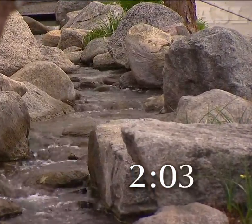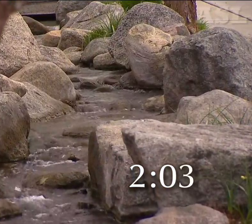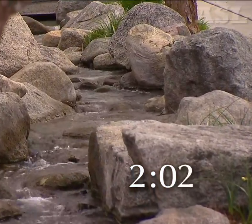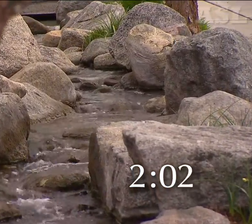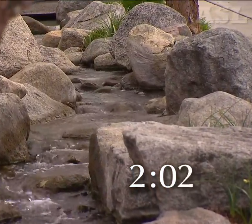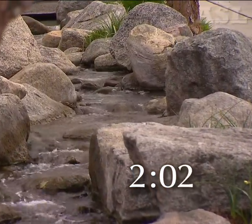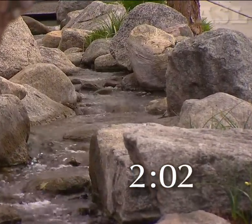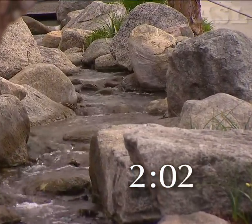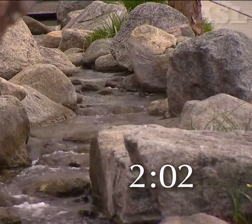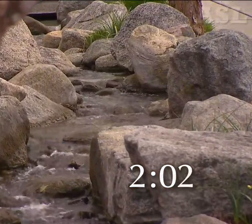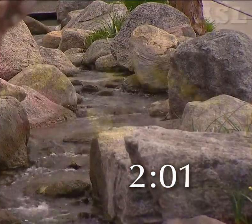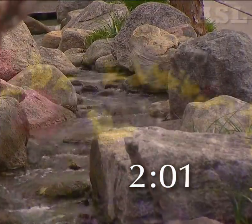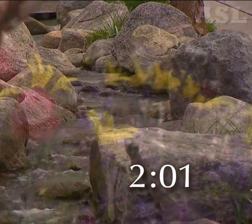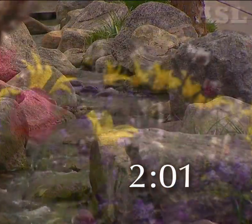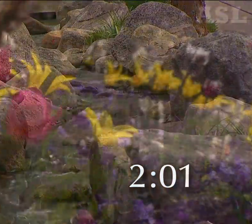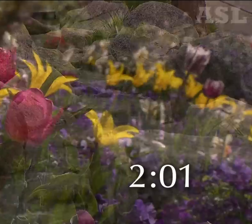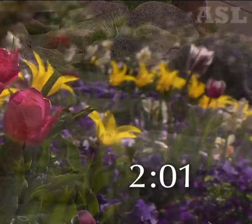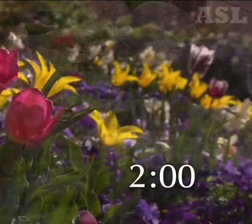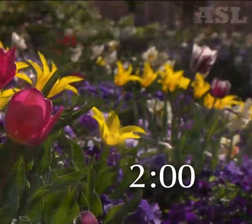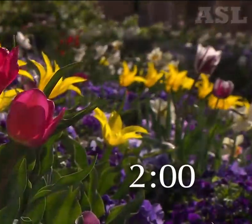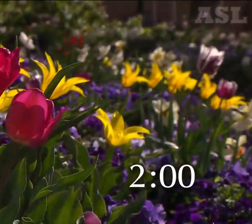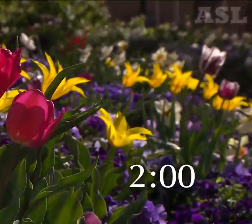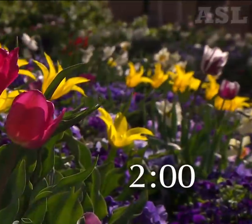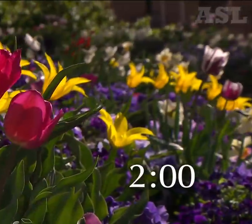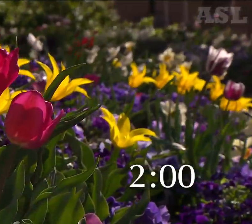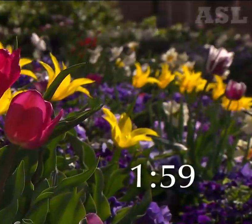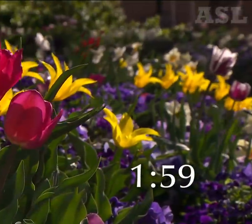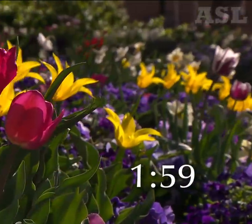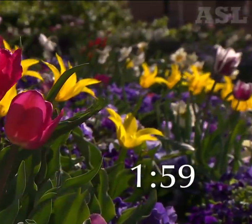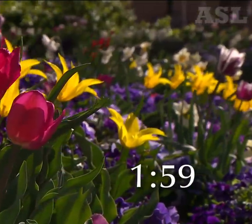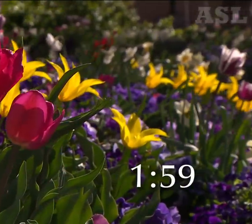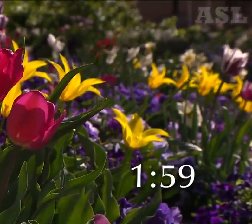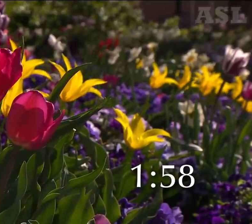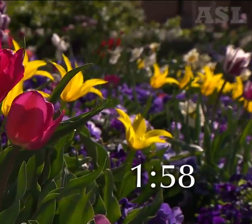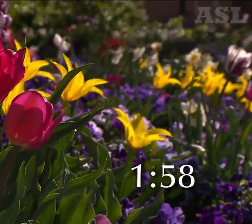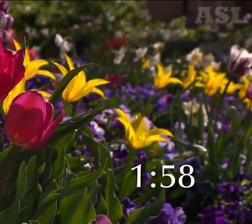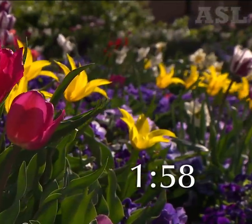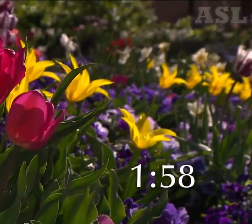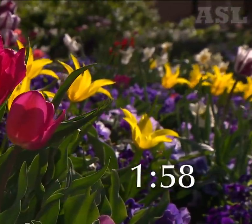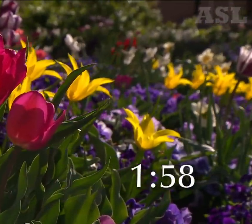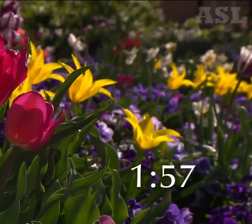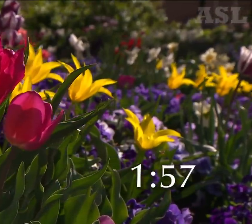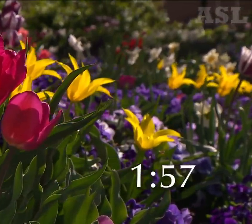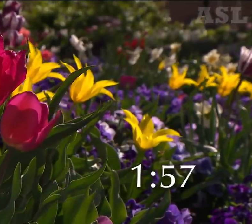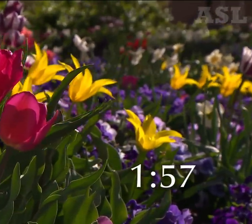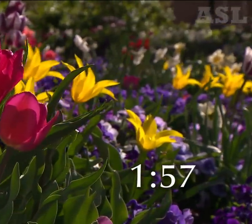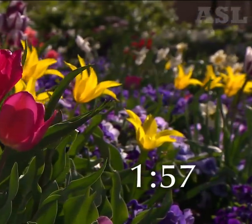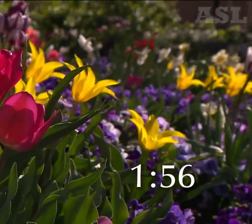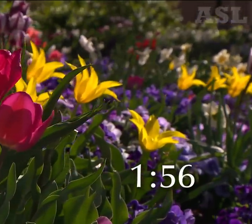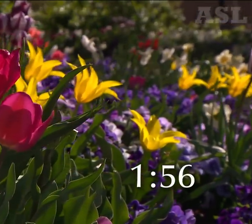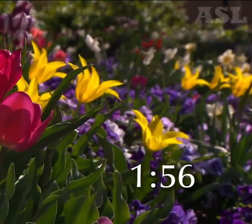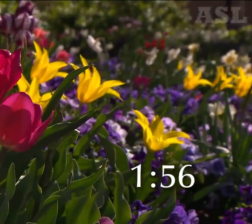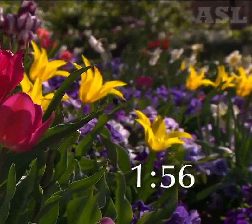THIS IS THE ENGLISH CLOSED CAPTION CHANNEL OF THE CHURCH OF JESUS CHRIST OF LATTER-DAY SAINTS.